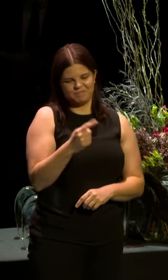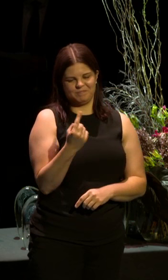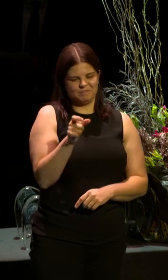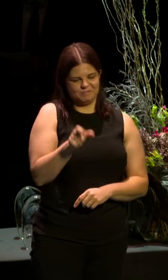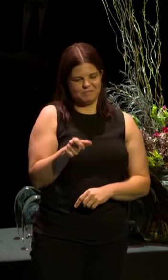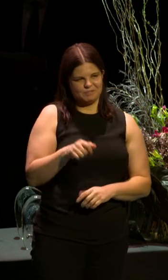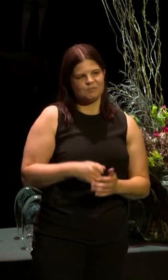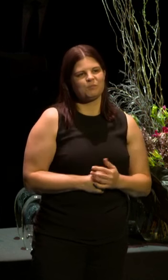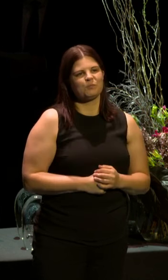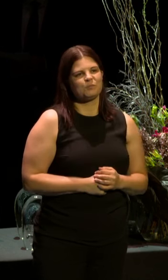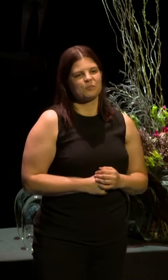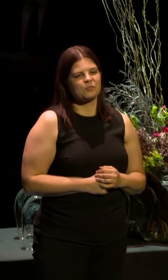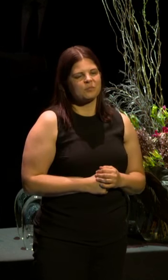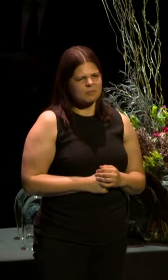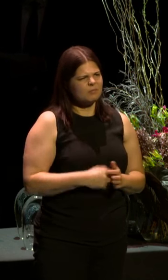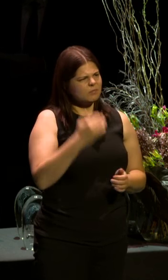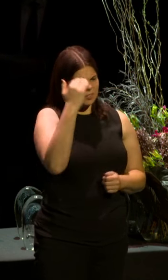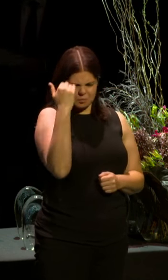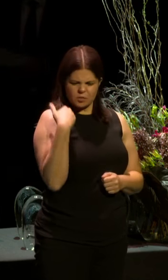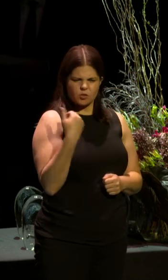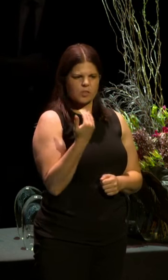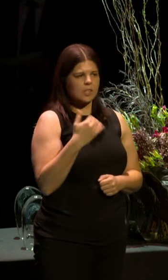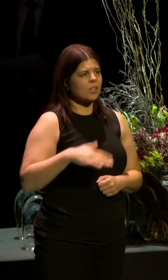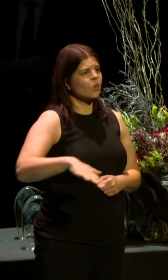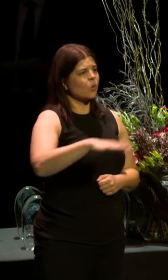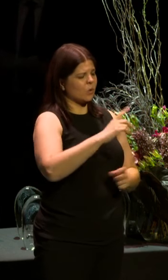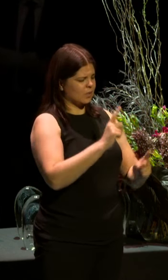up of smaller suburbs and smaller neighbourhoods.